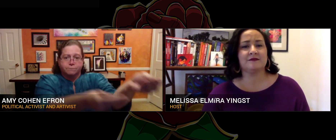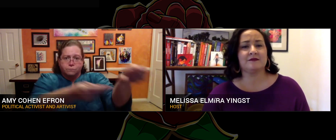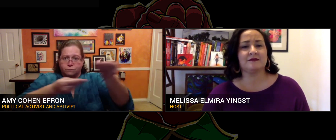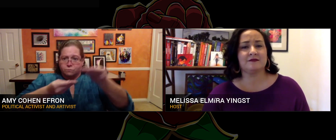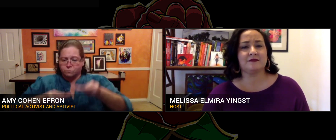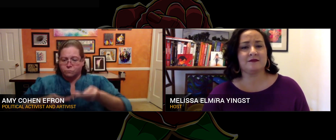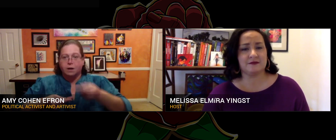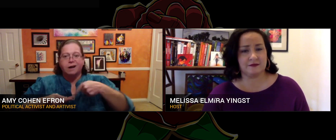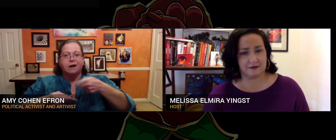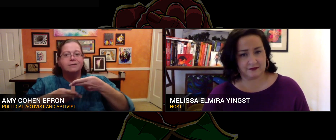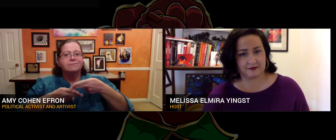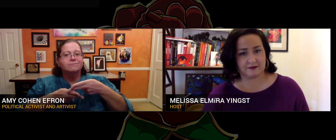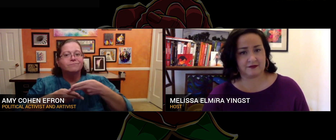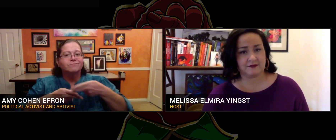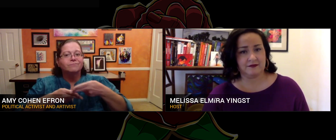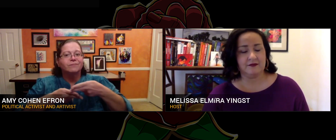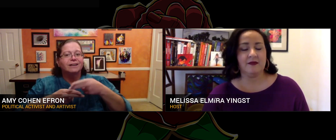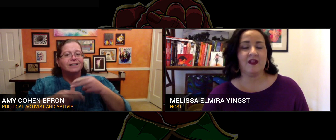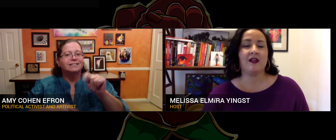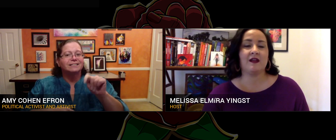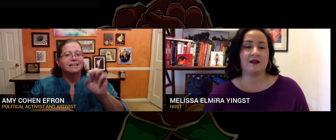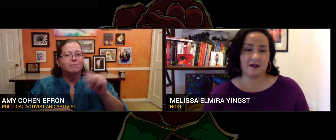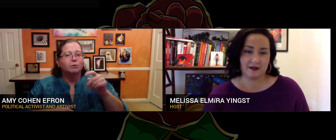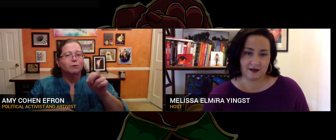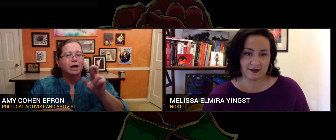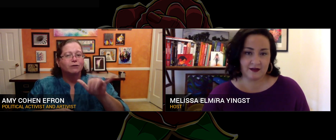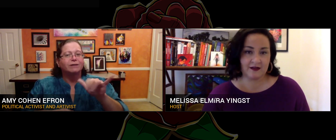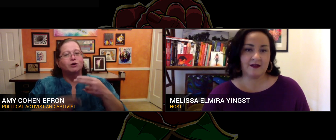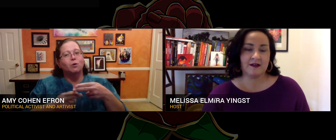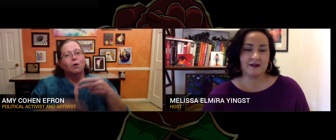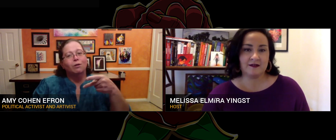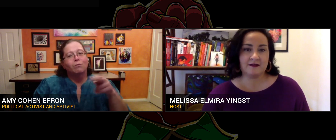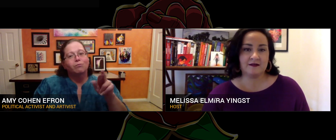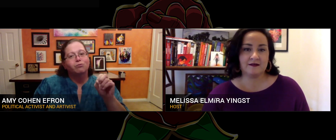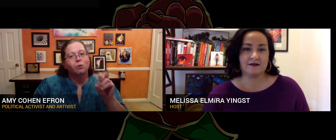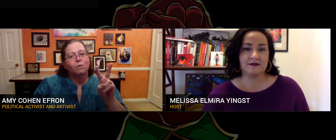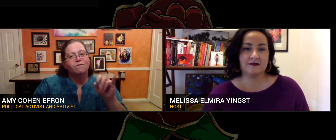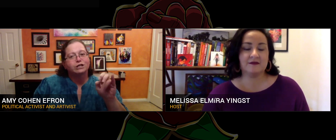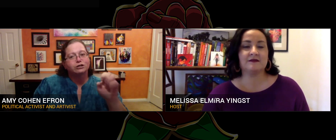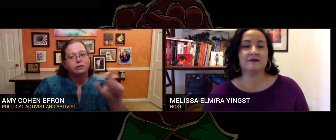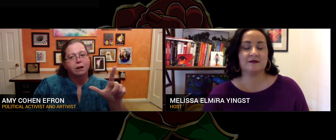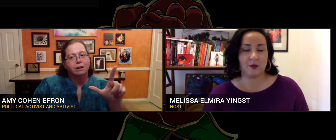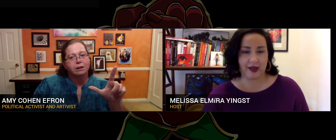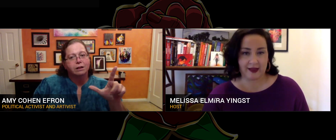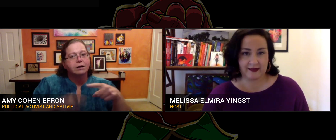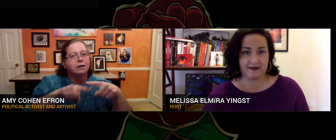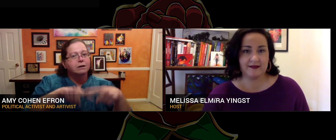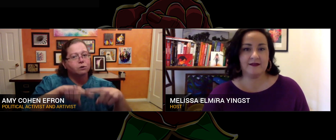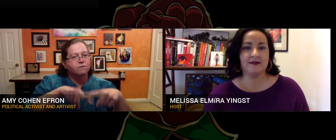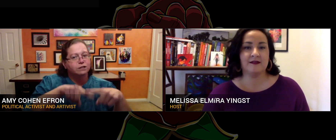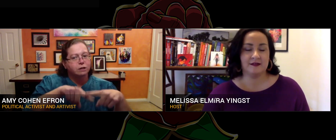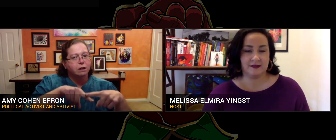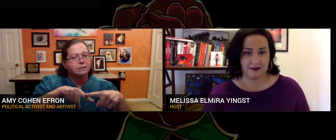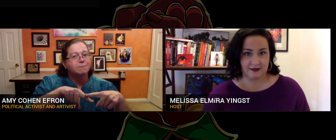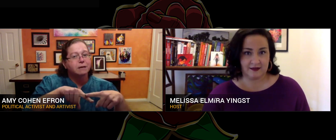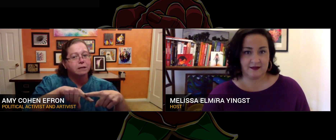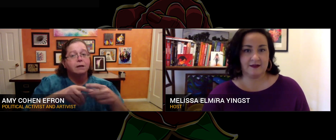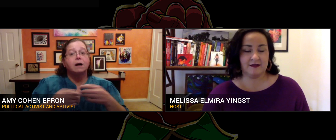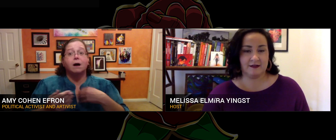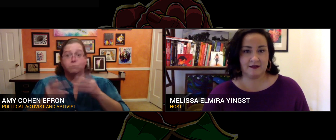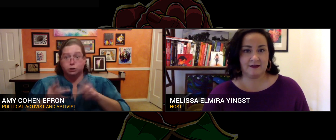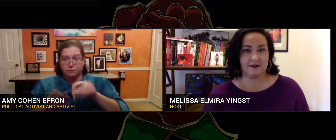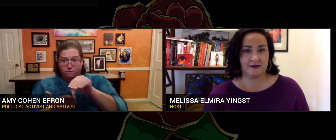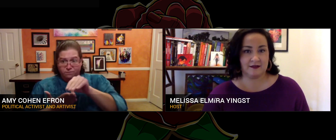They are given a temporary ballot, known as provisional.